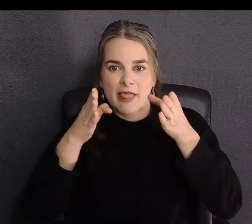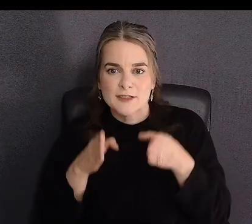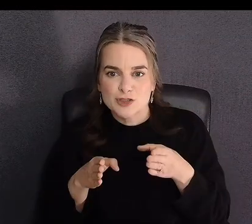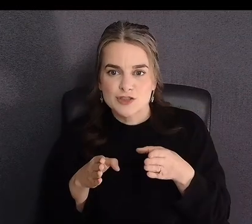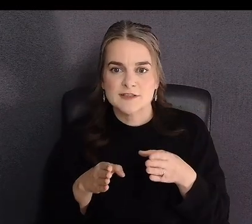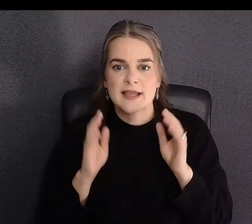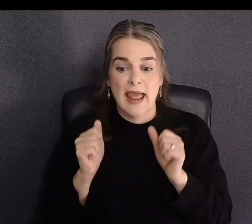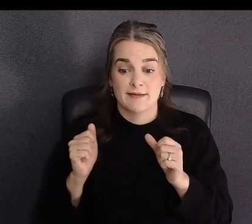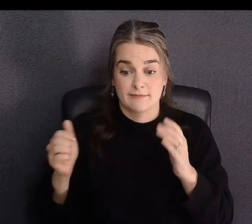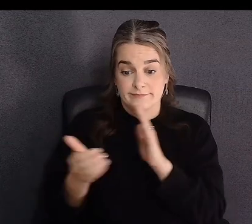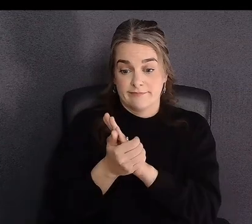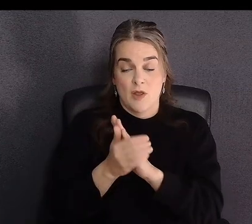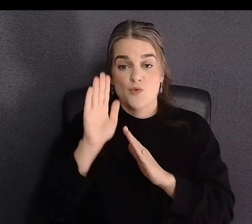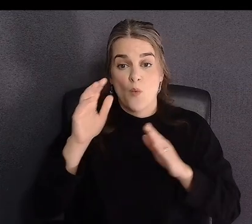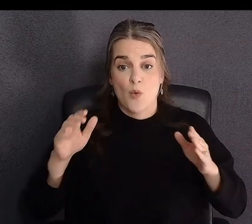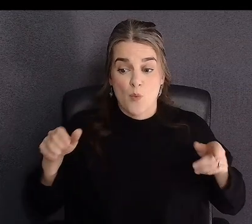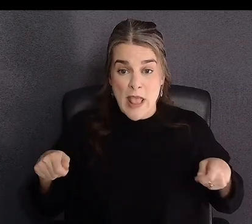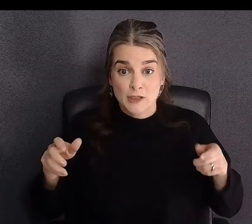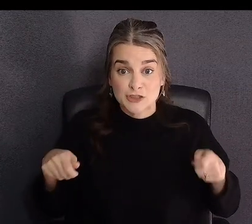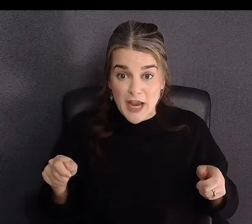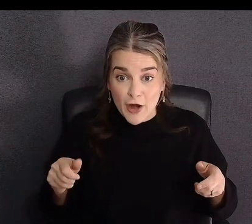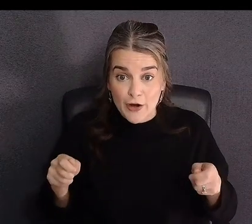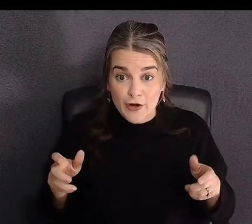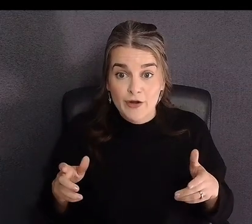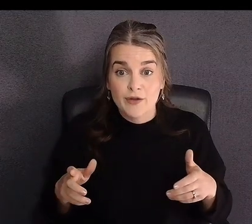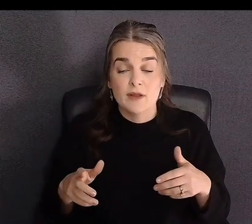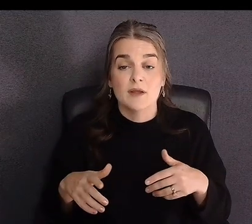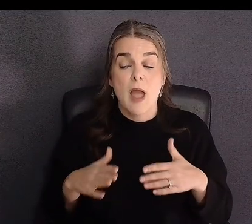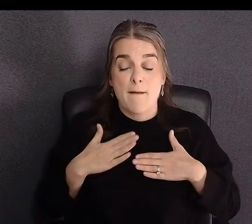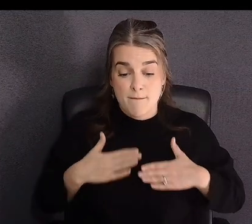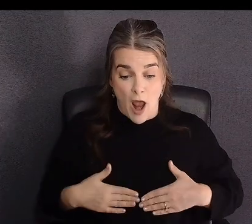They have body equipment that you can wear